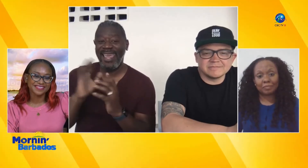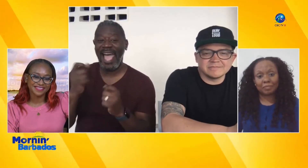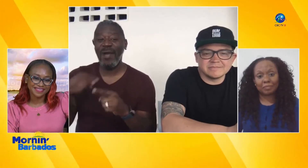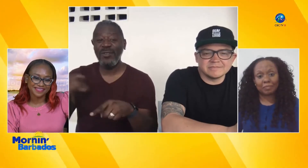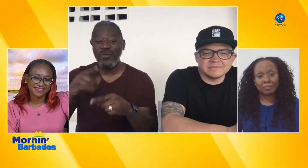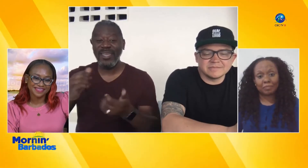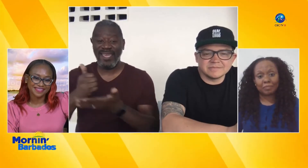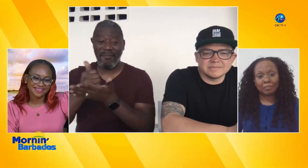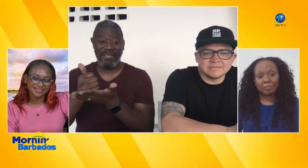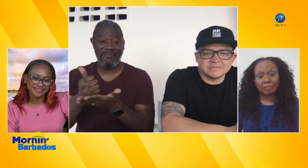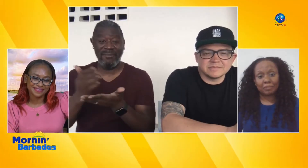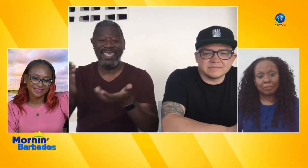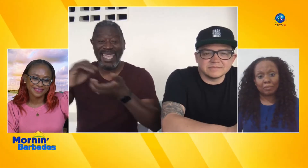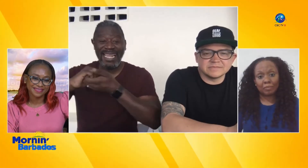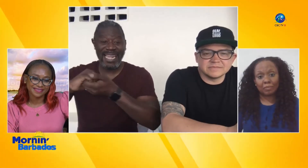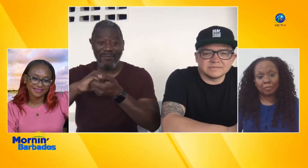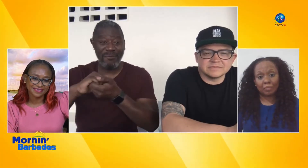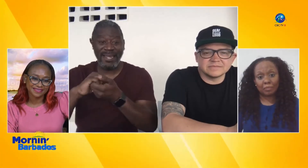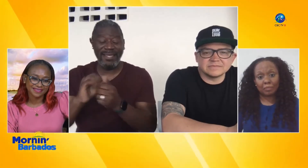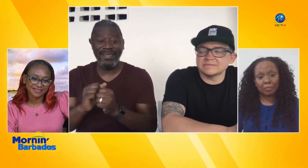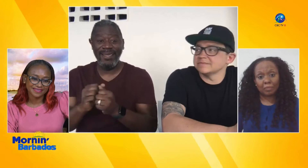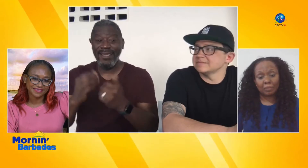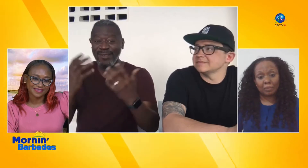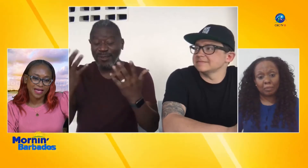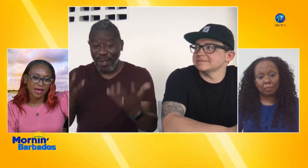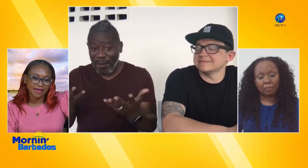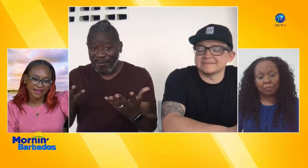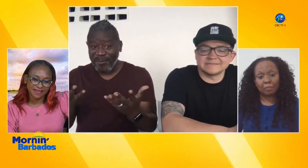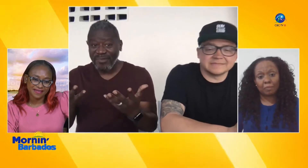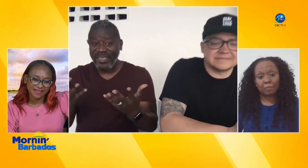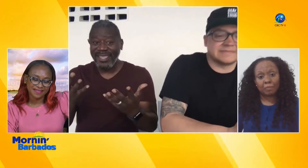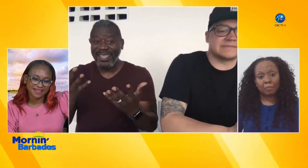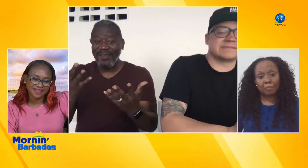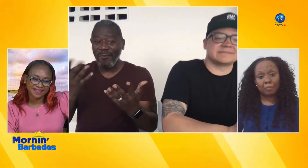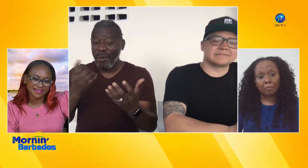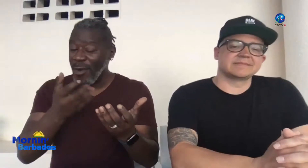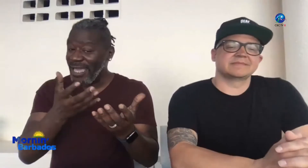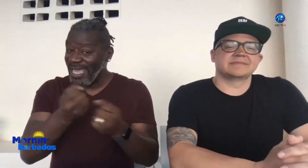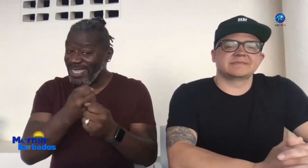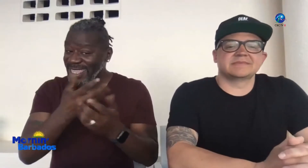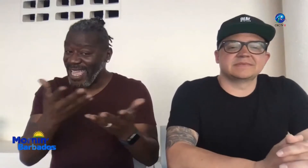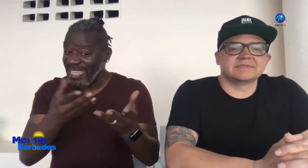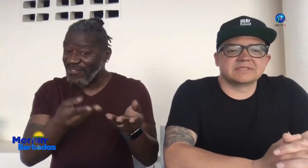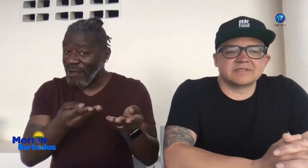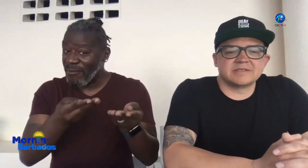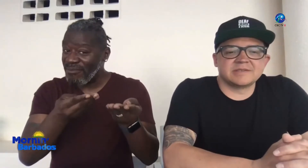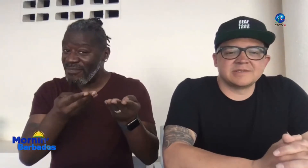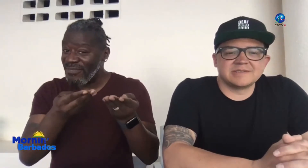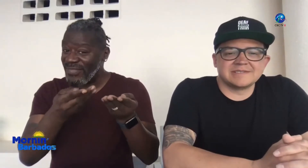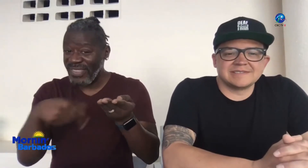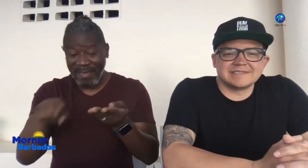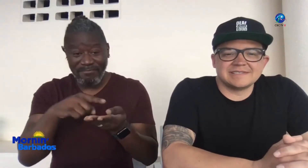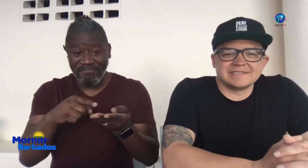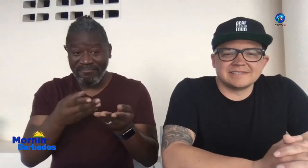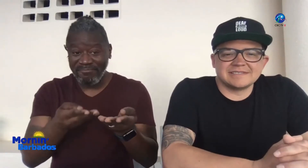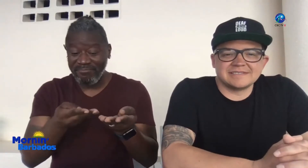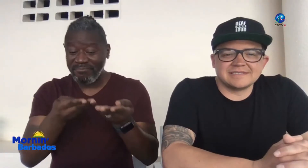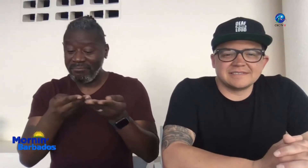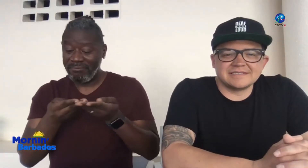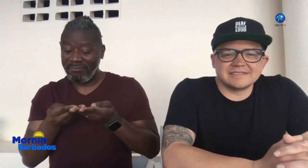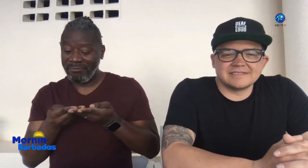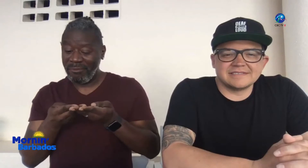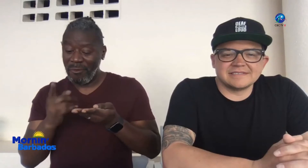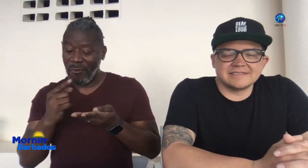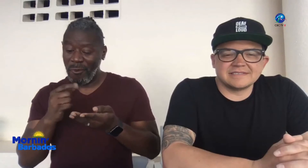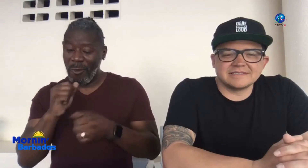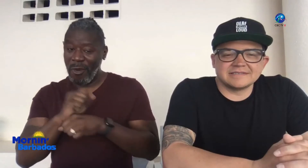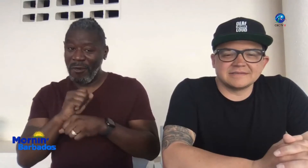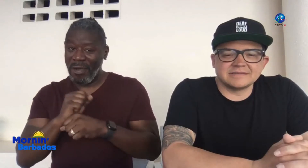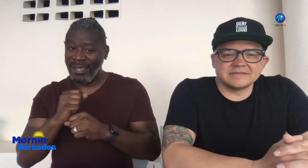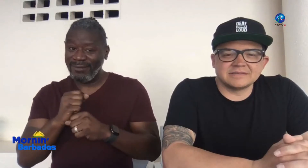and how you can help them and collaborate so we will get the things from them we'll work on it